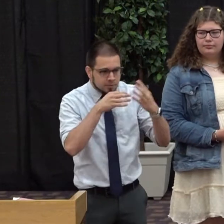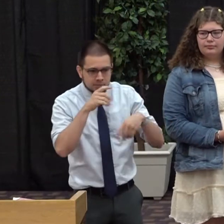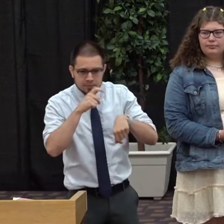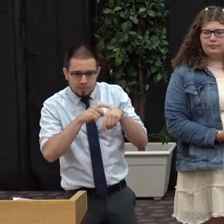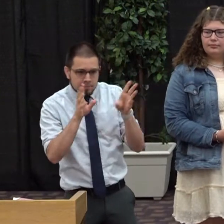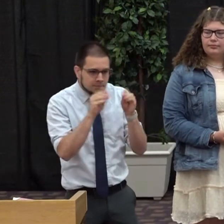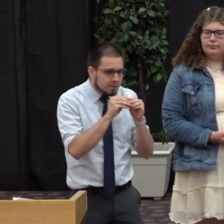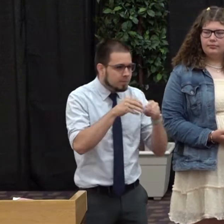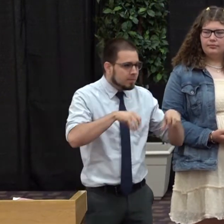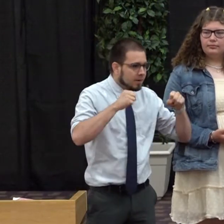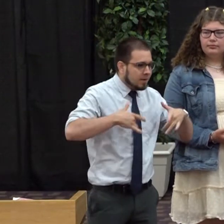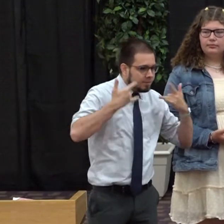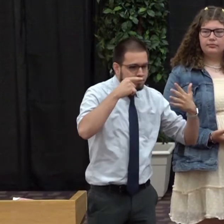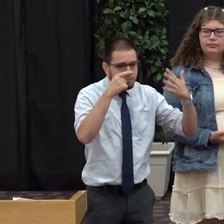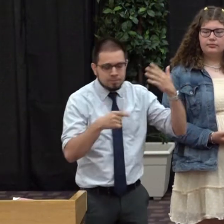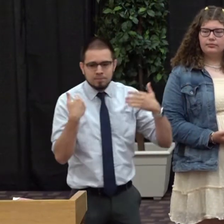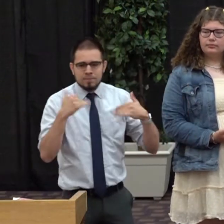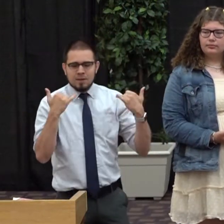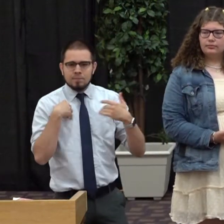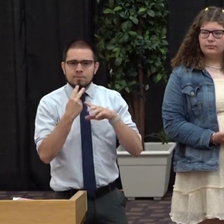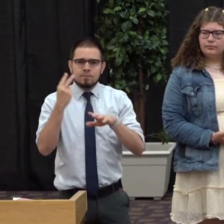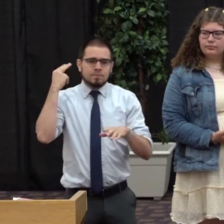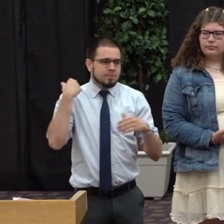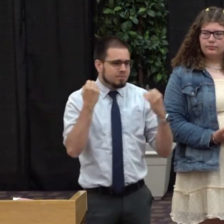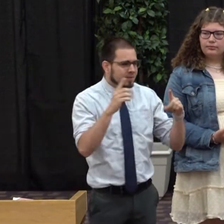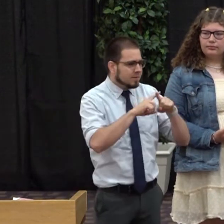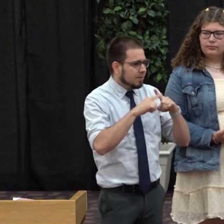But we made it through! We found time to have our meetings, host events, and so on.